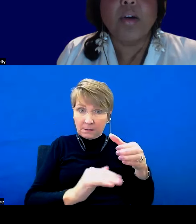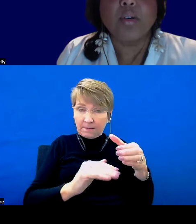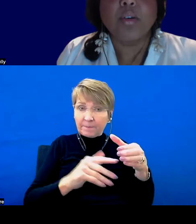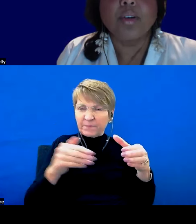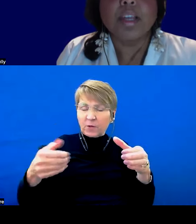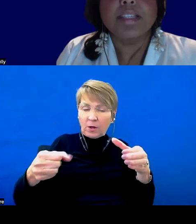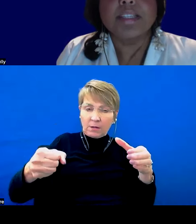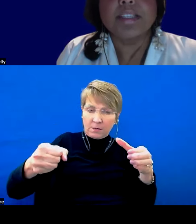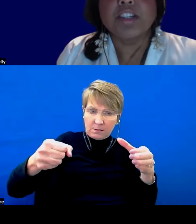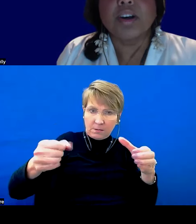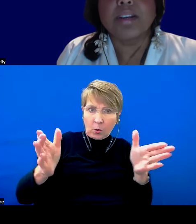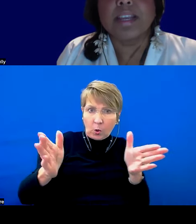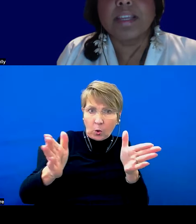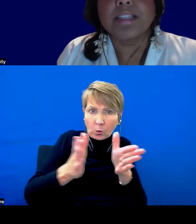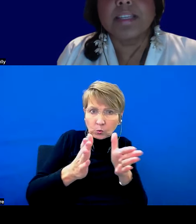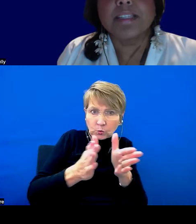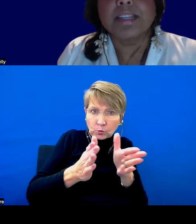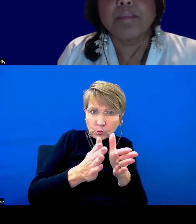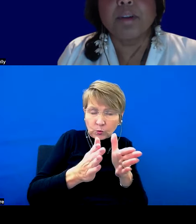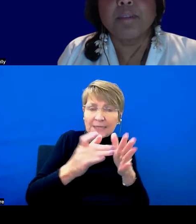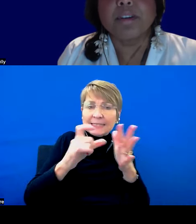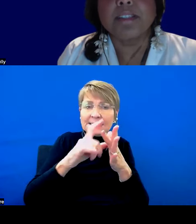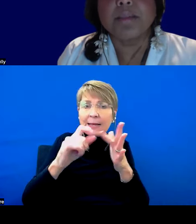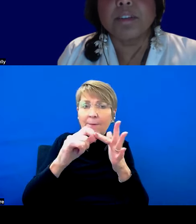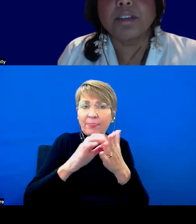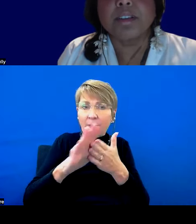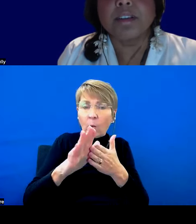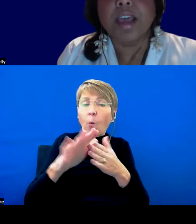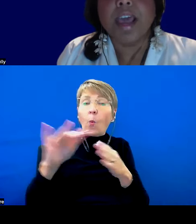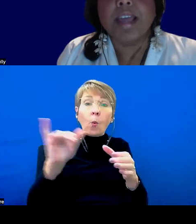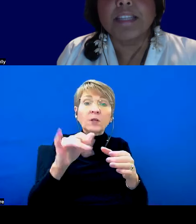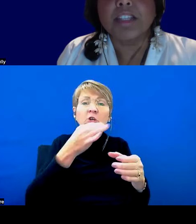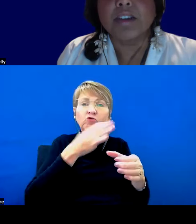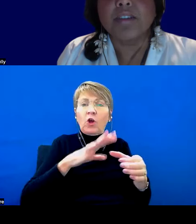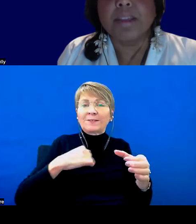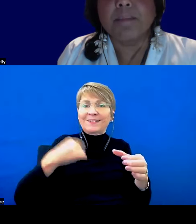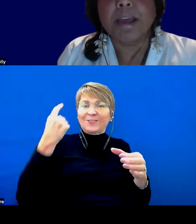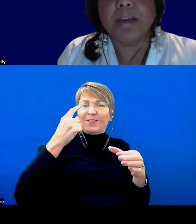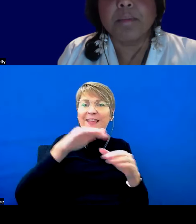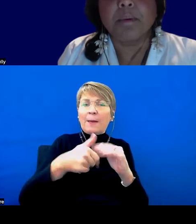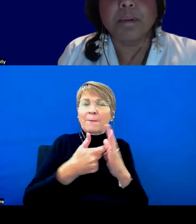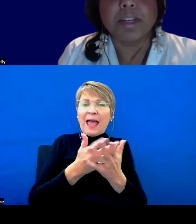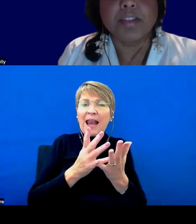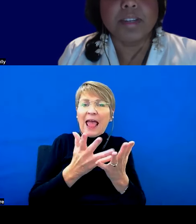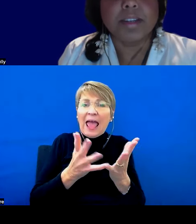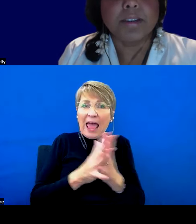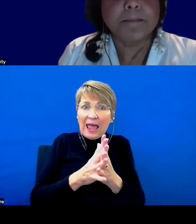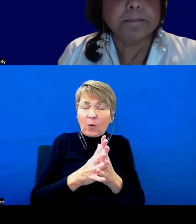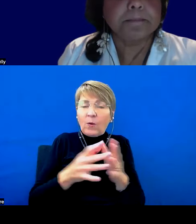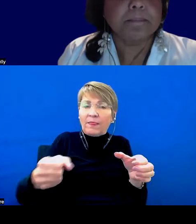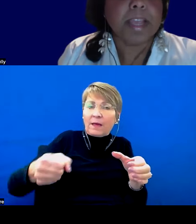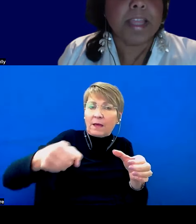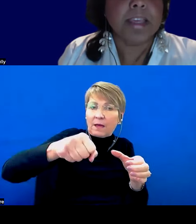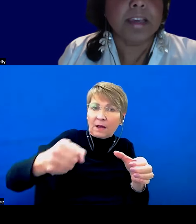or does the child need to consider proprioception and tactile feedback when pouring a drink? And the